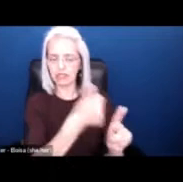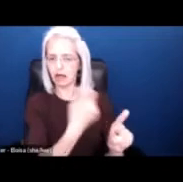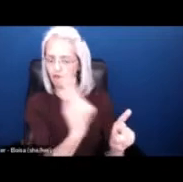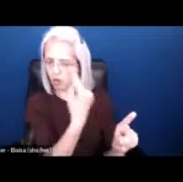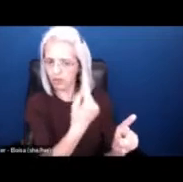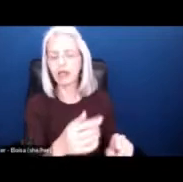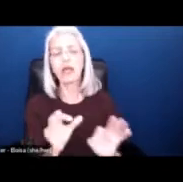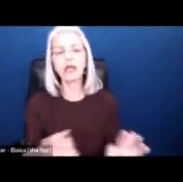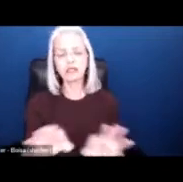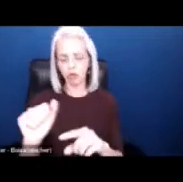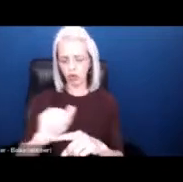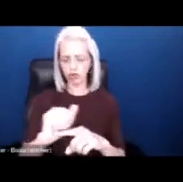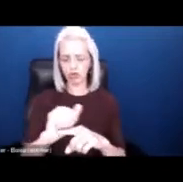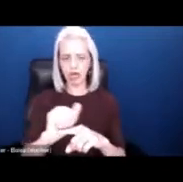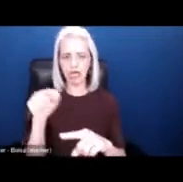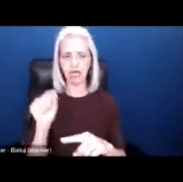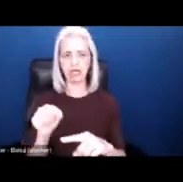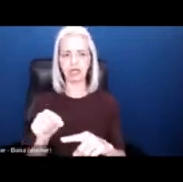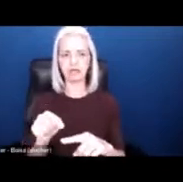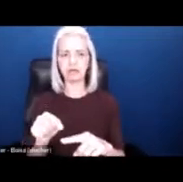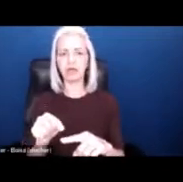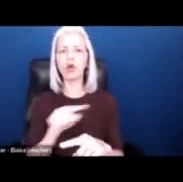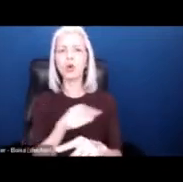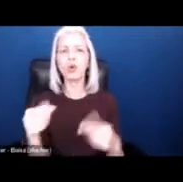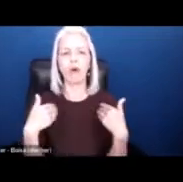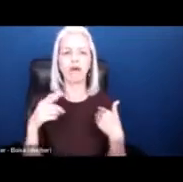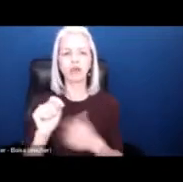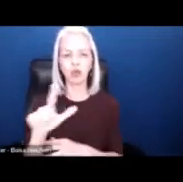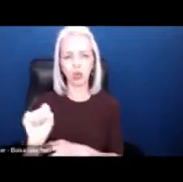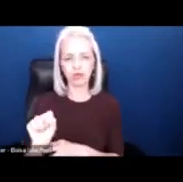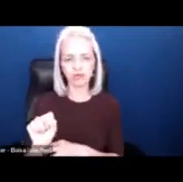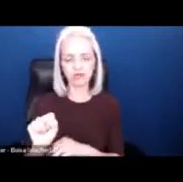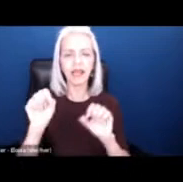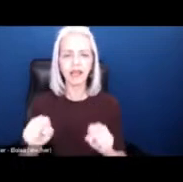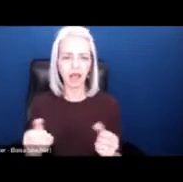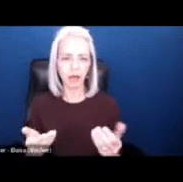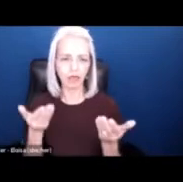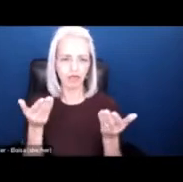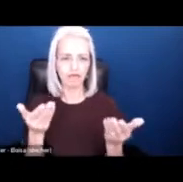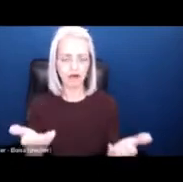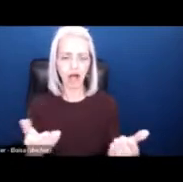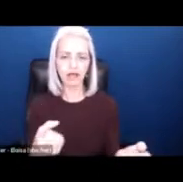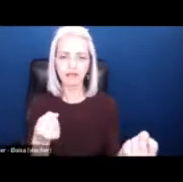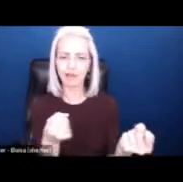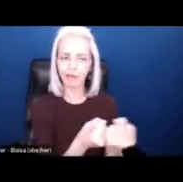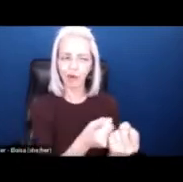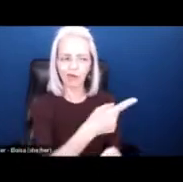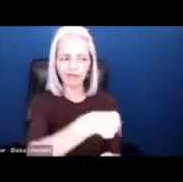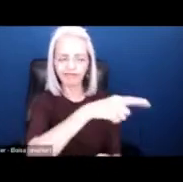behavioral health workforce, you do have the tools to be able to provide the support that they need for treatment, it's really